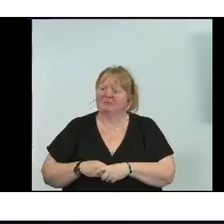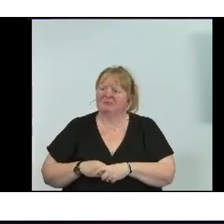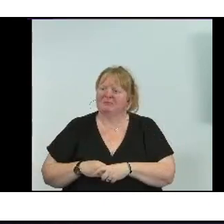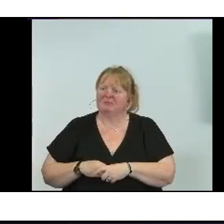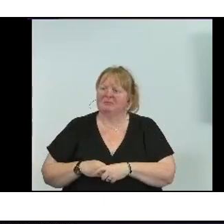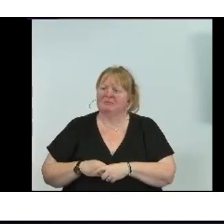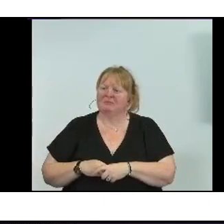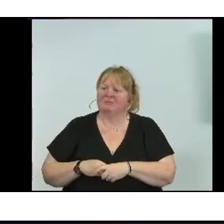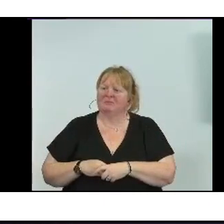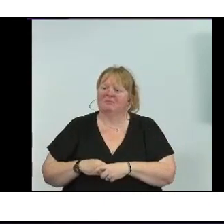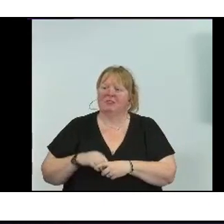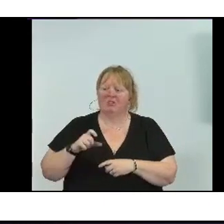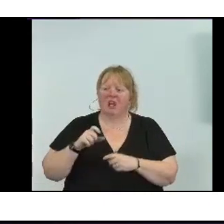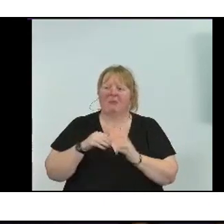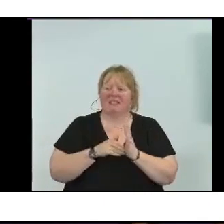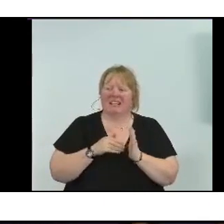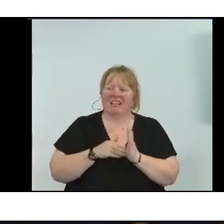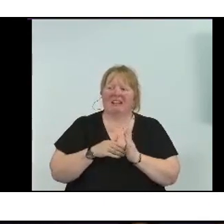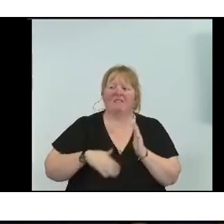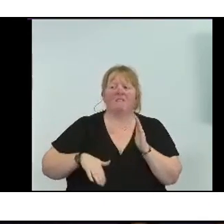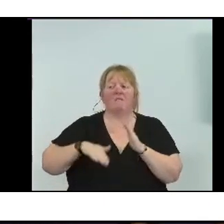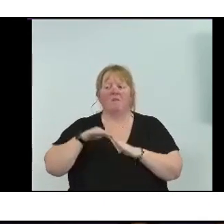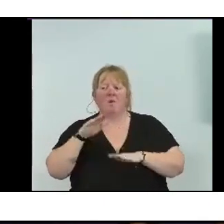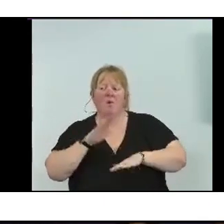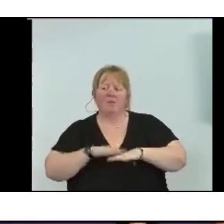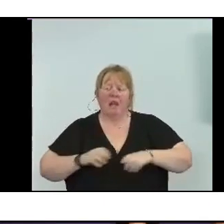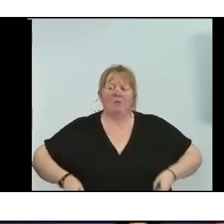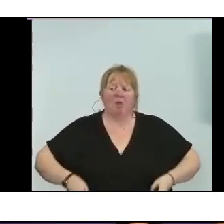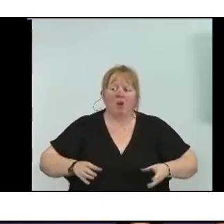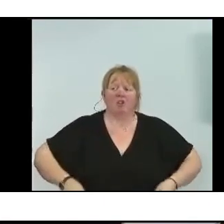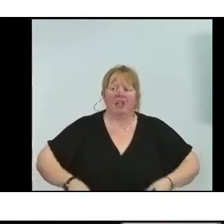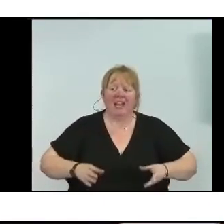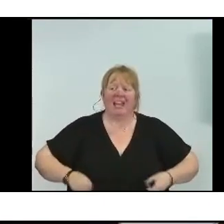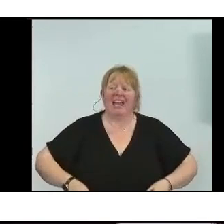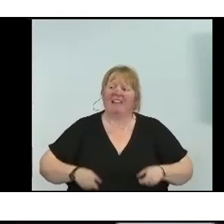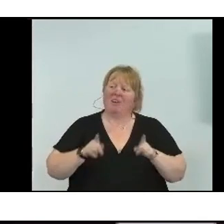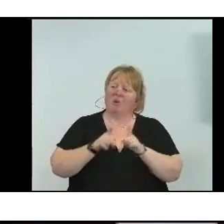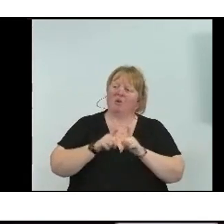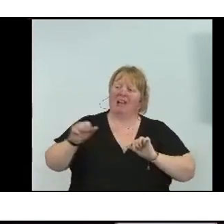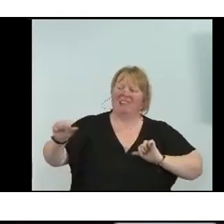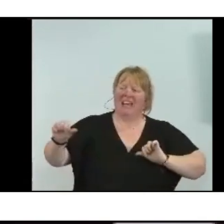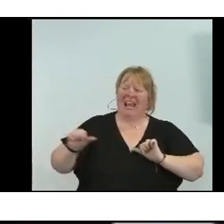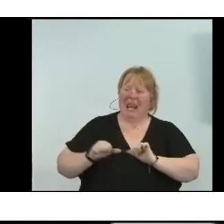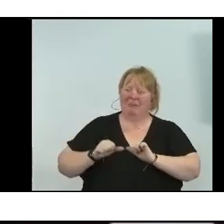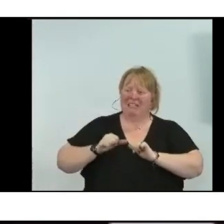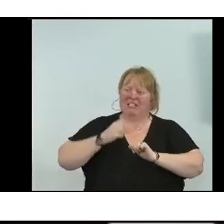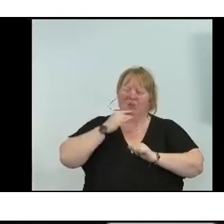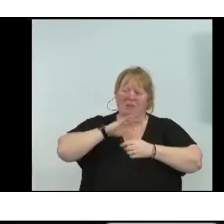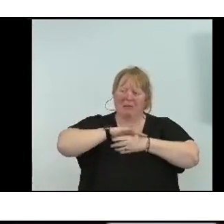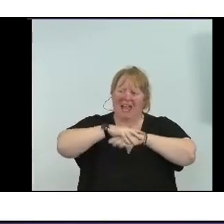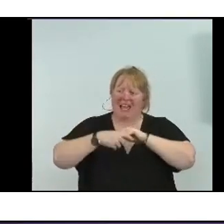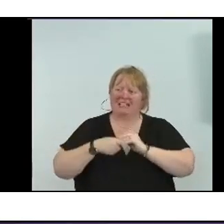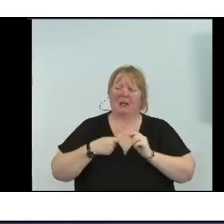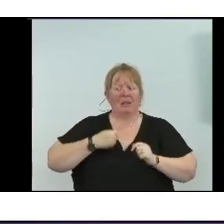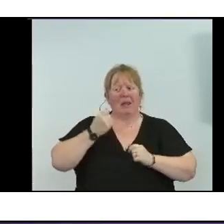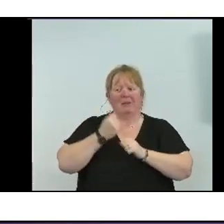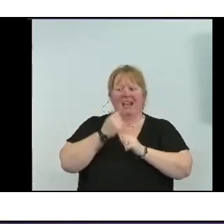and I have a condition called Charcot-Marie-Tooth which means I'm a fulltime wheelchair user, and I also have limited dexterity in my hands. [Glen] My name is Glenis, but everybody calls